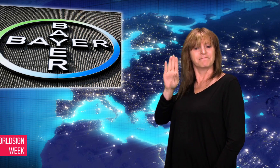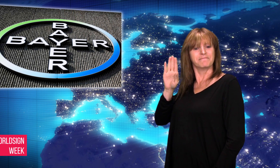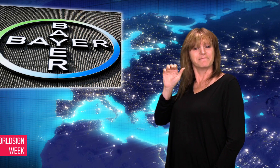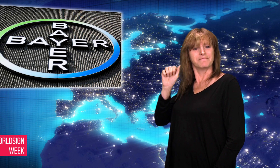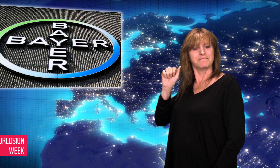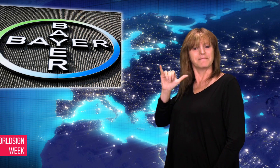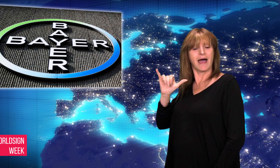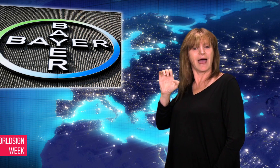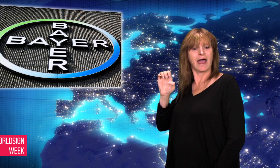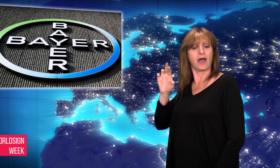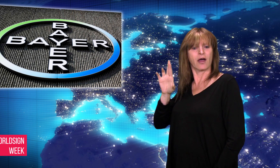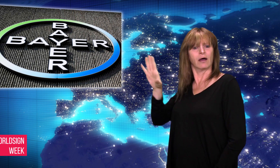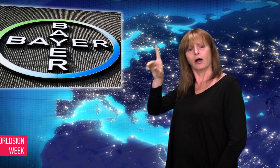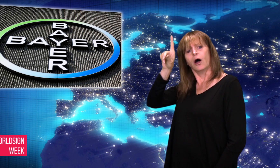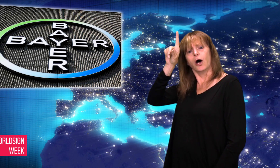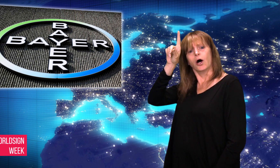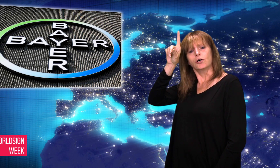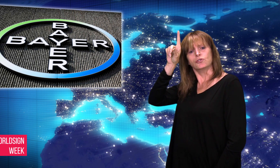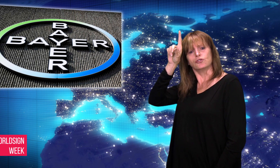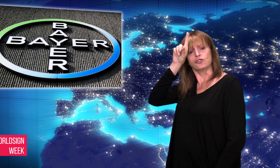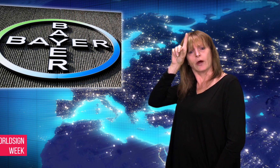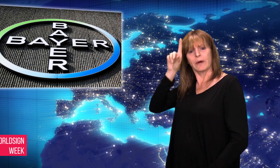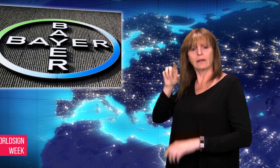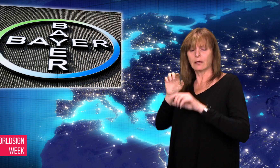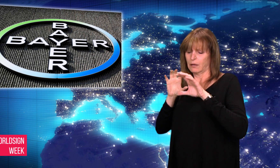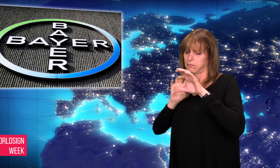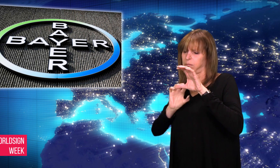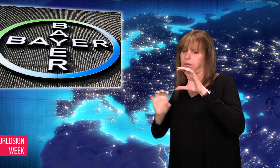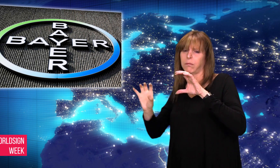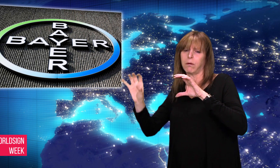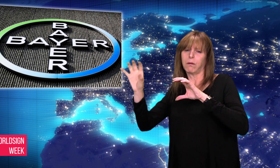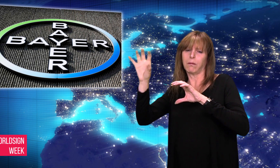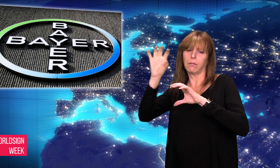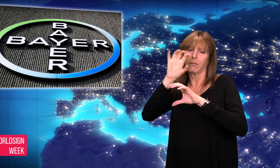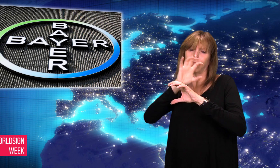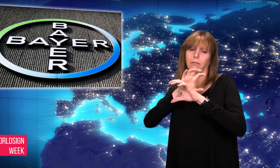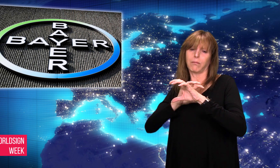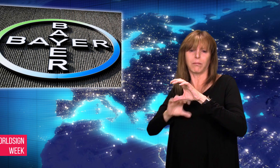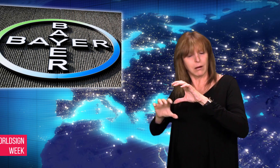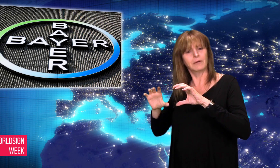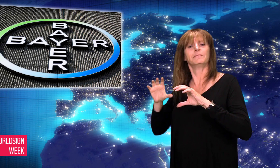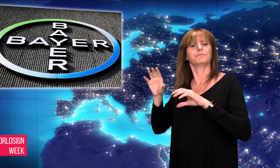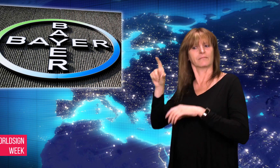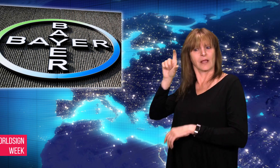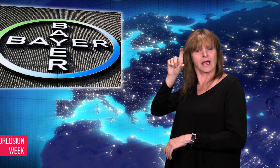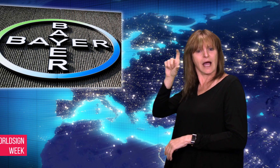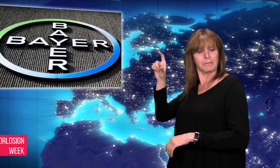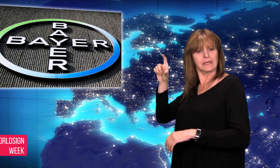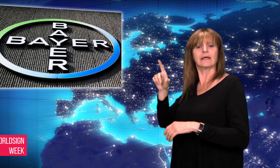is finalizing a $66 billion deal to